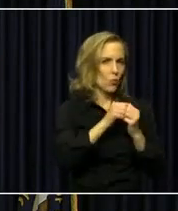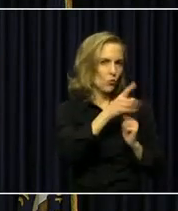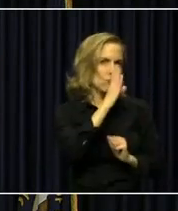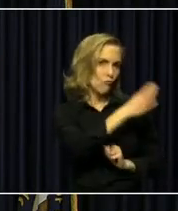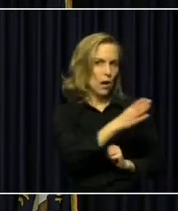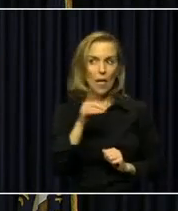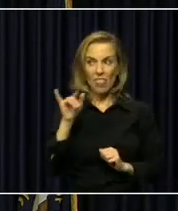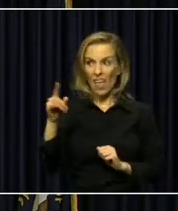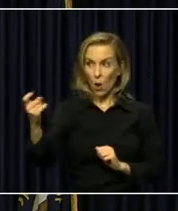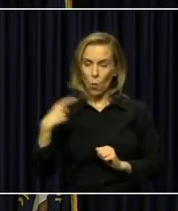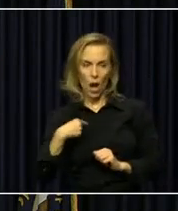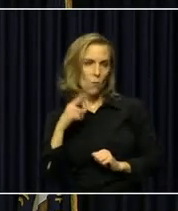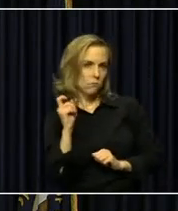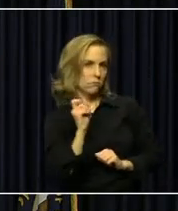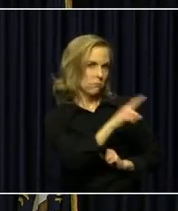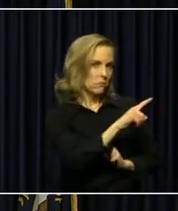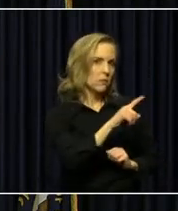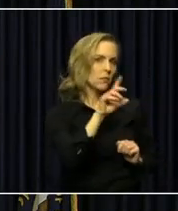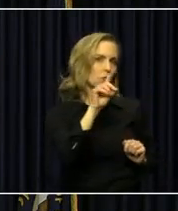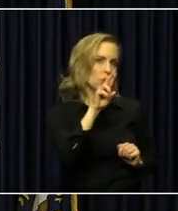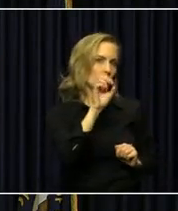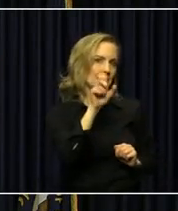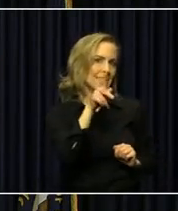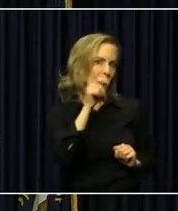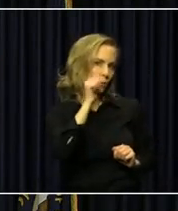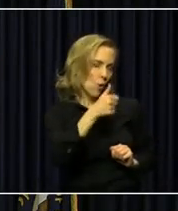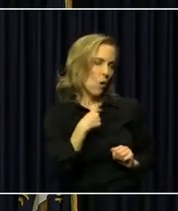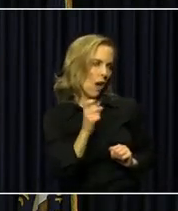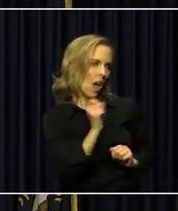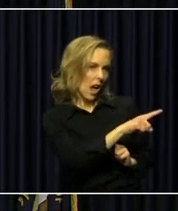IMPORTANCE OF FAITH AND OF THESE SERVICES.